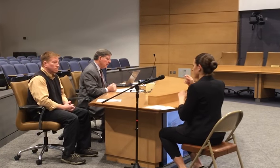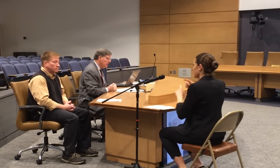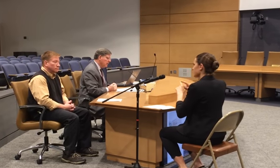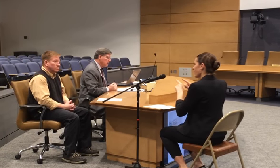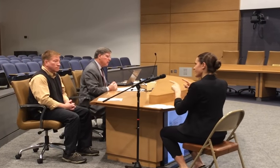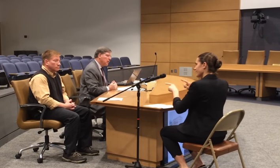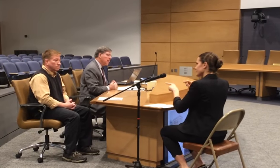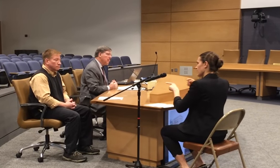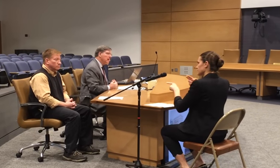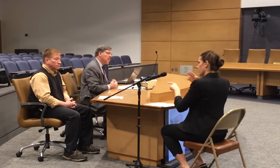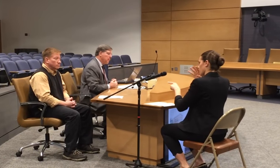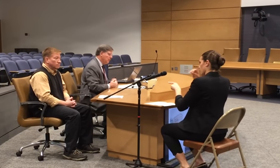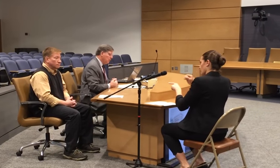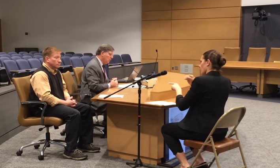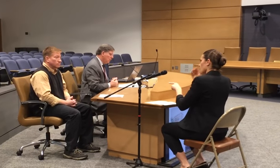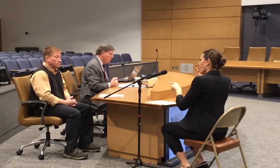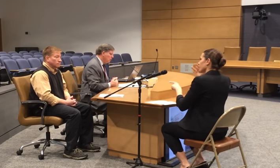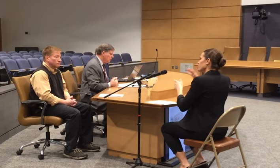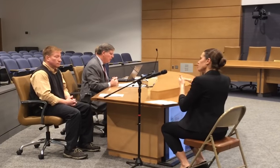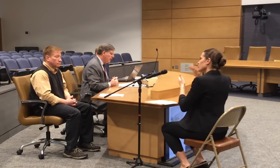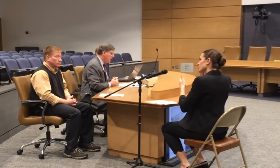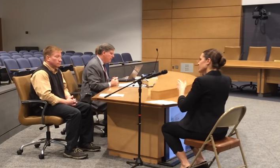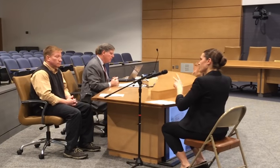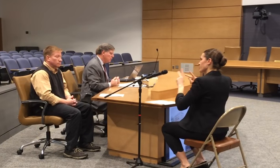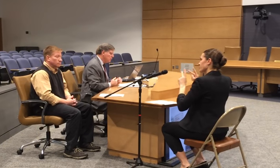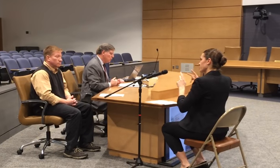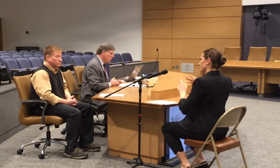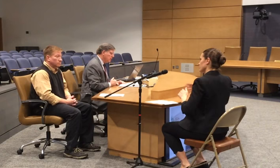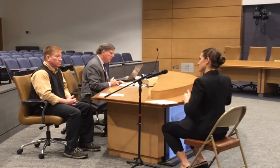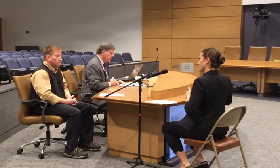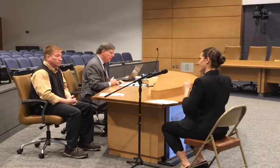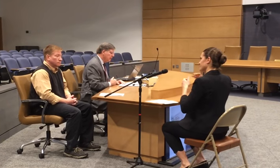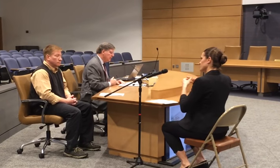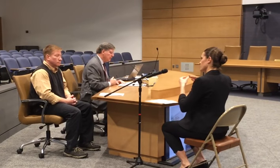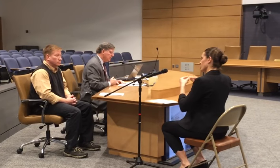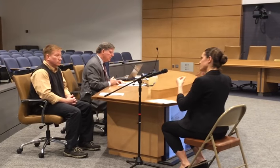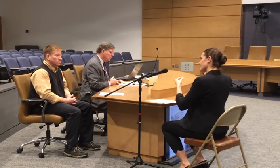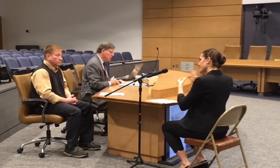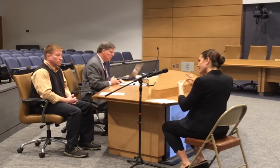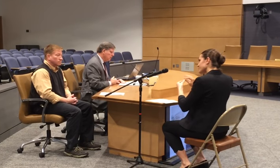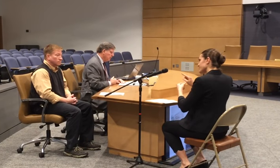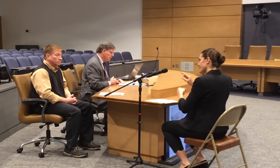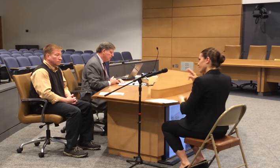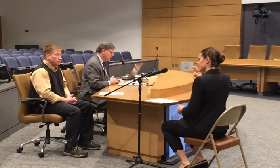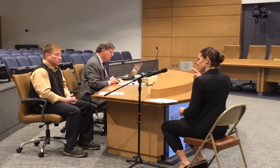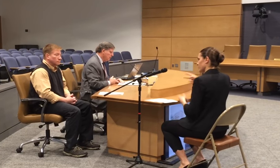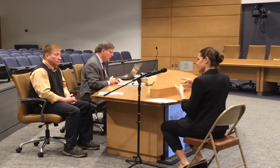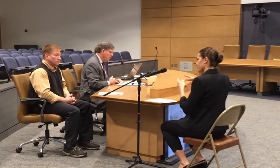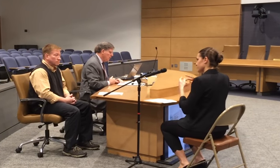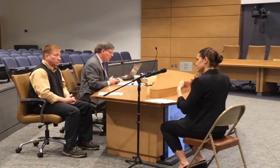is learning about the people whose lives and stories are connected to these historic places.